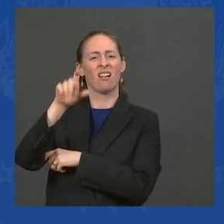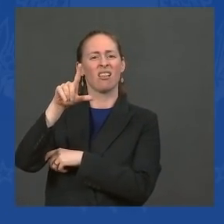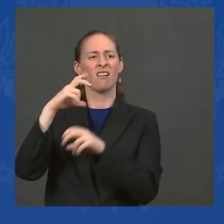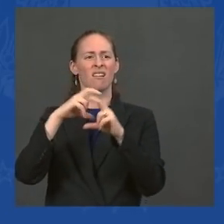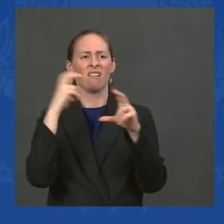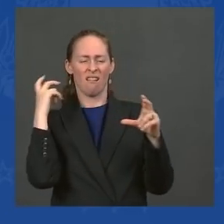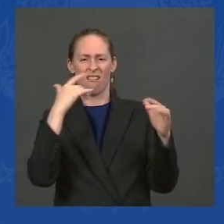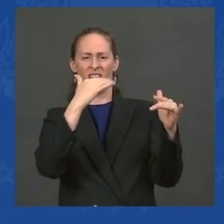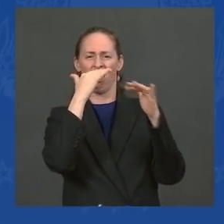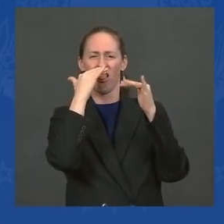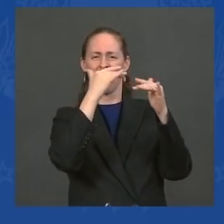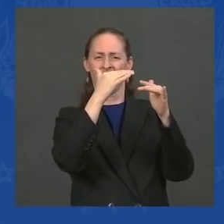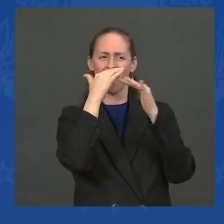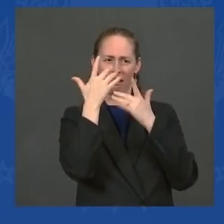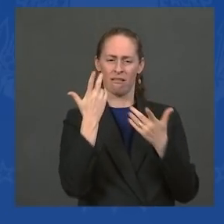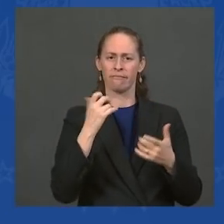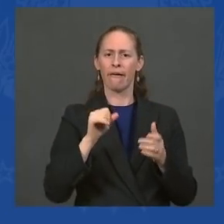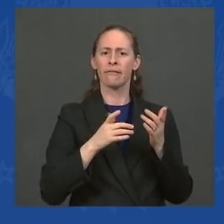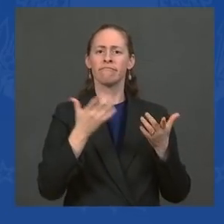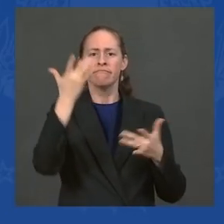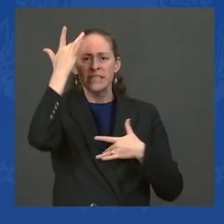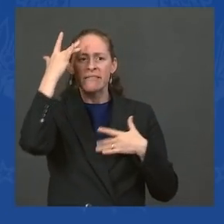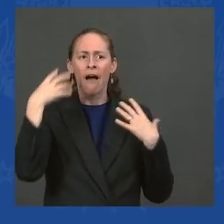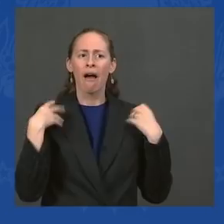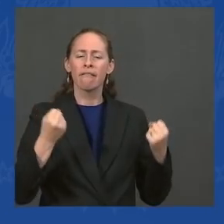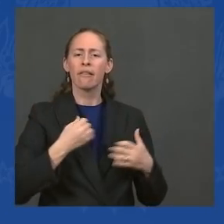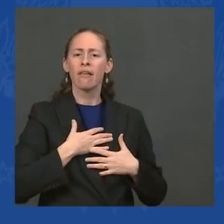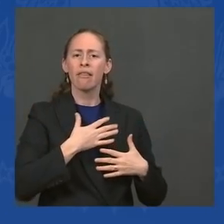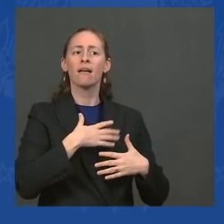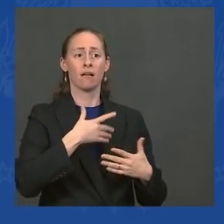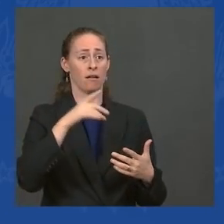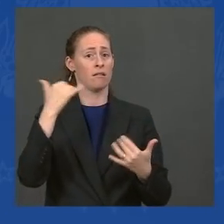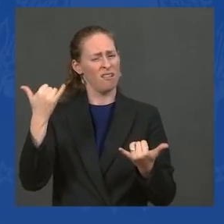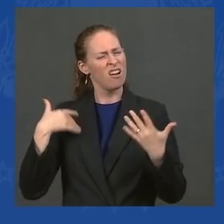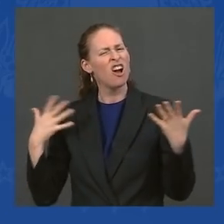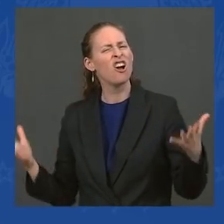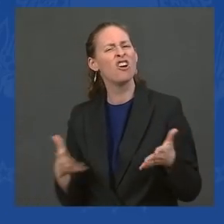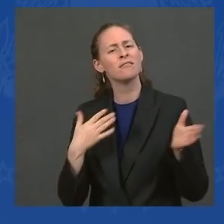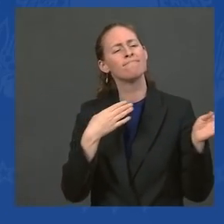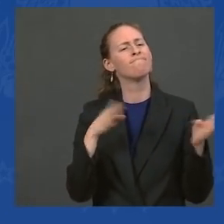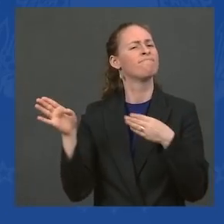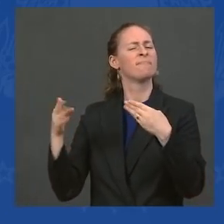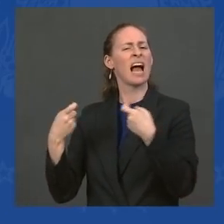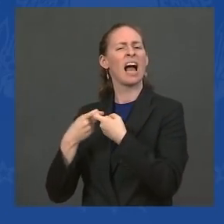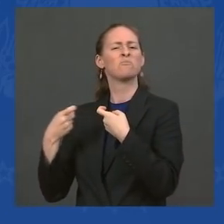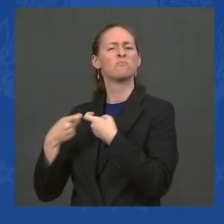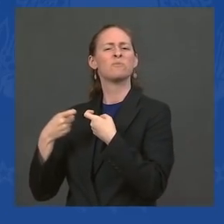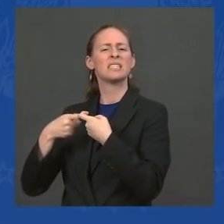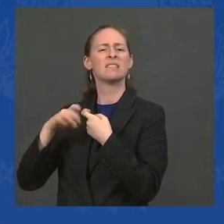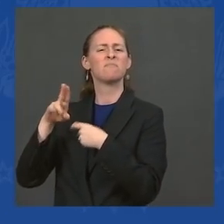they should be electric buses -- electric buses. That's going to happen. So, look, I'm -- I'm going to --